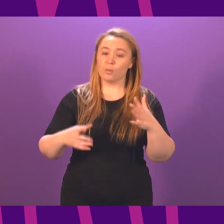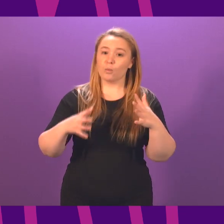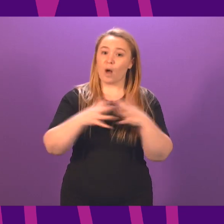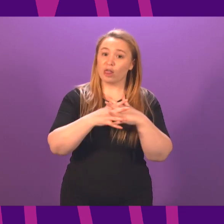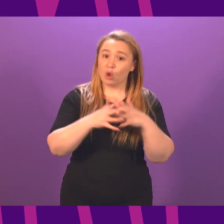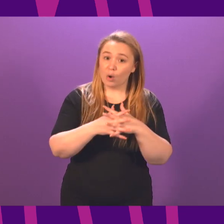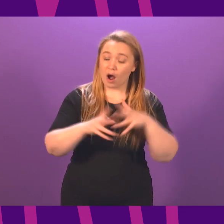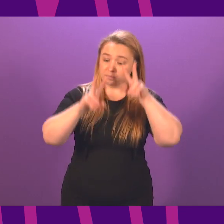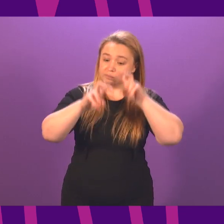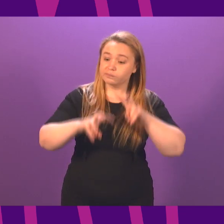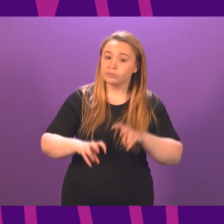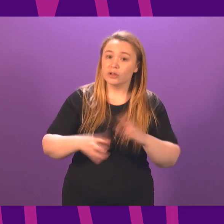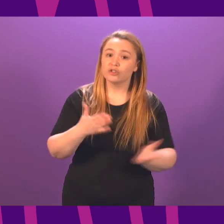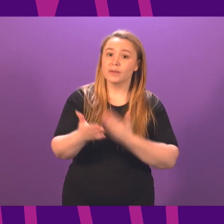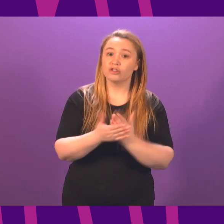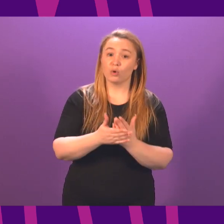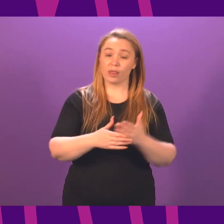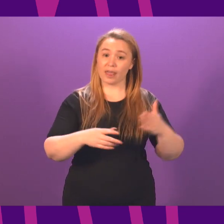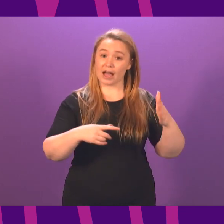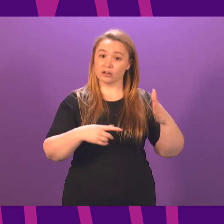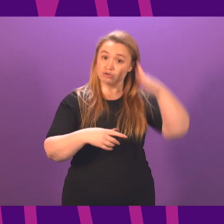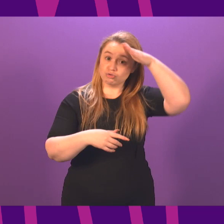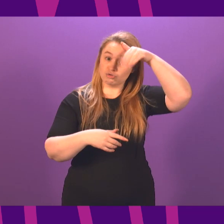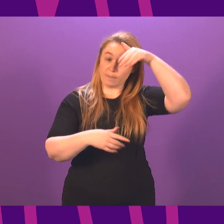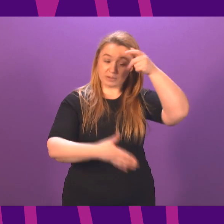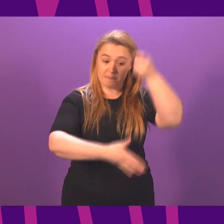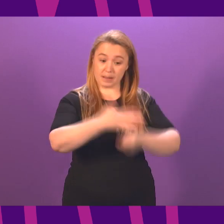to ensure that Trump’s purchases in Scotland are given the scrutiny that is urgently needed?